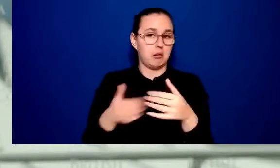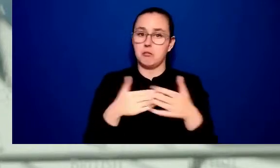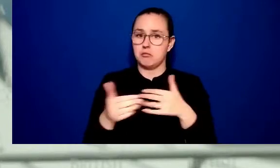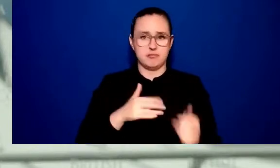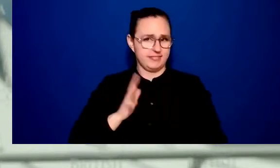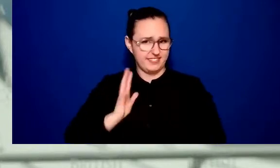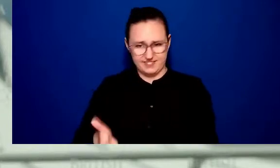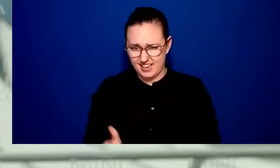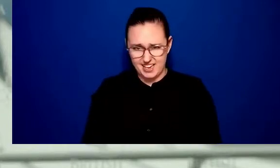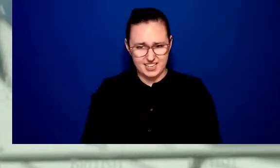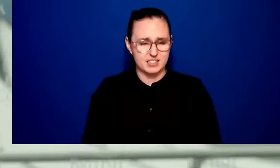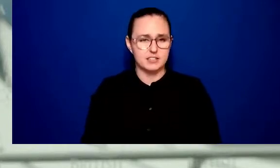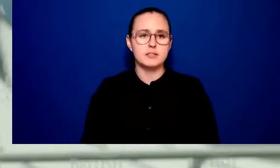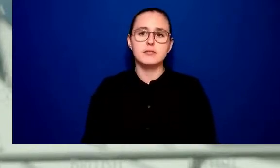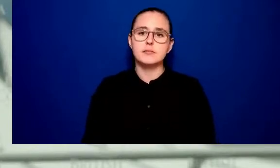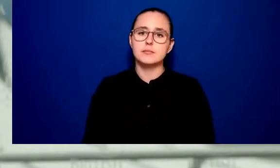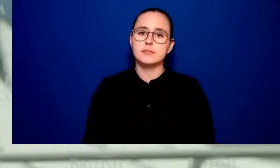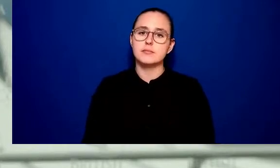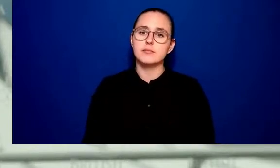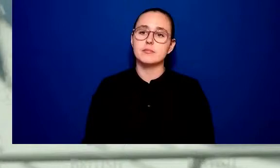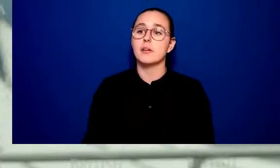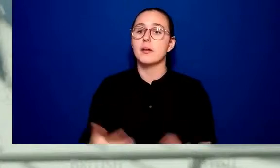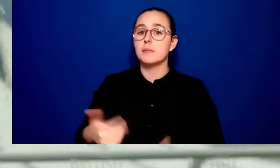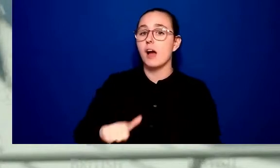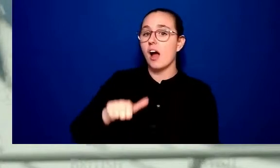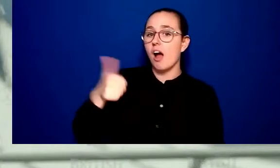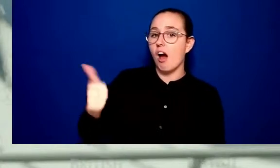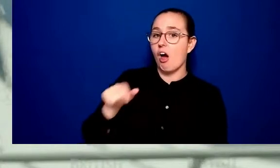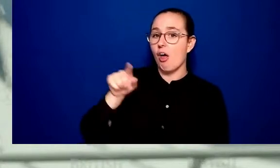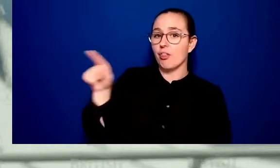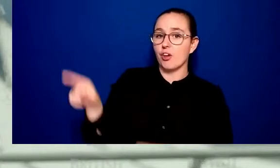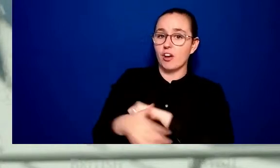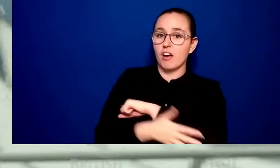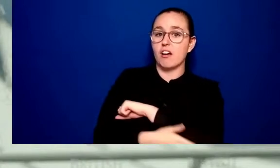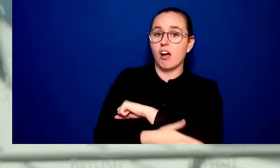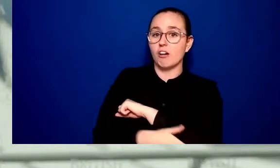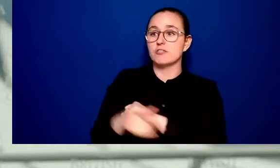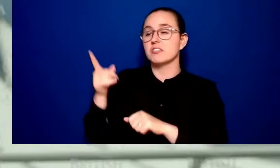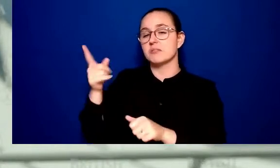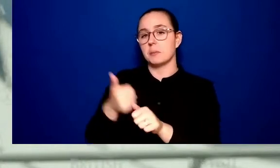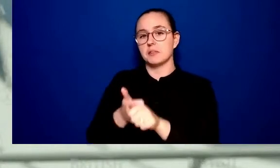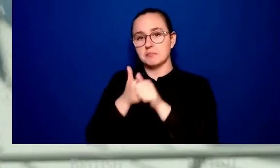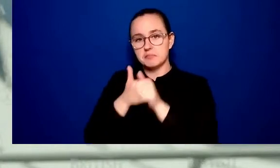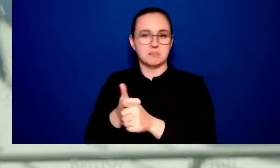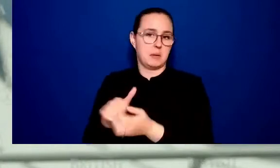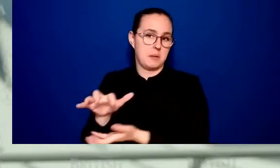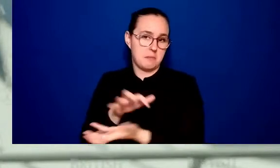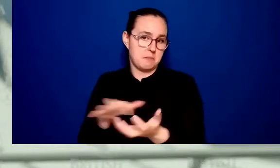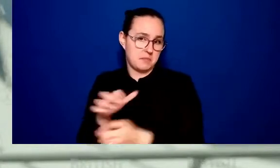countries that are using these mix and match schedules as well. And that data starting to be available and be published. So